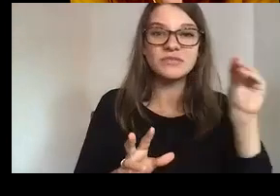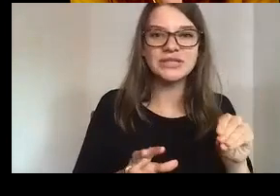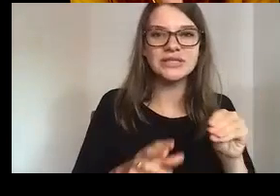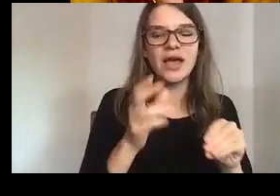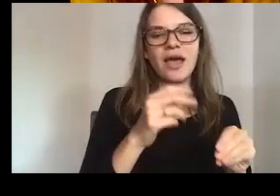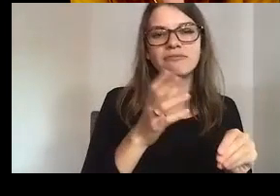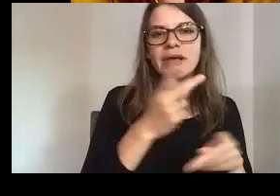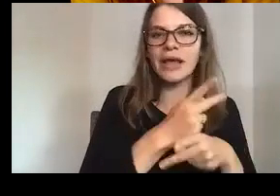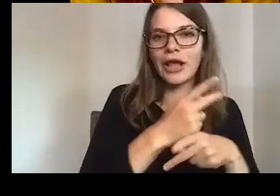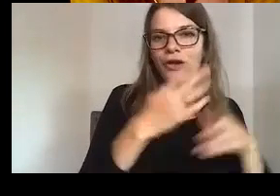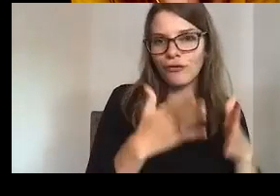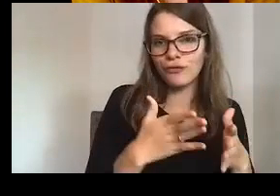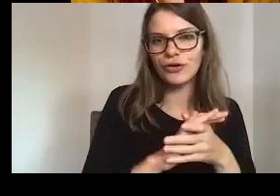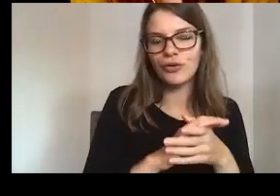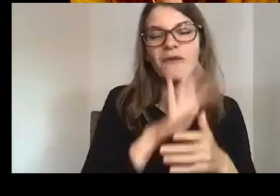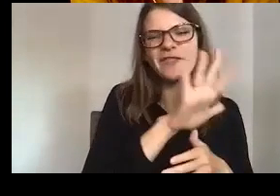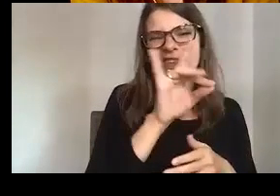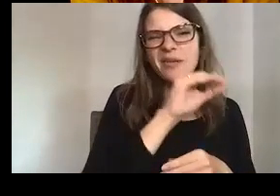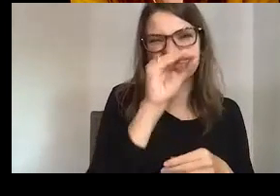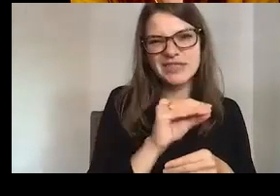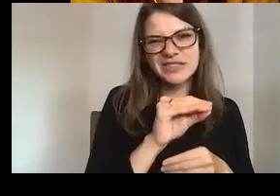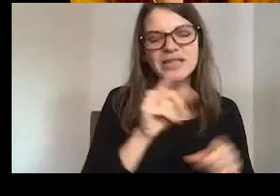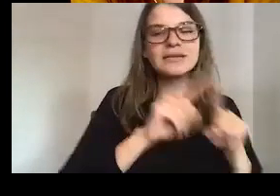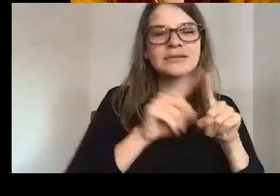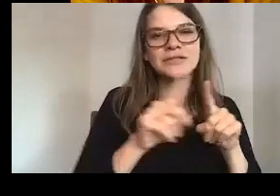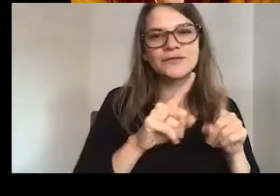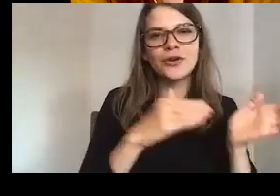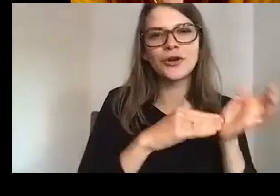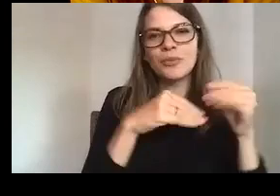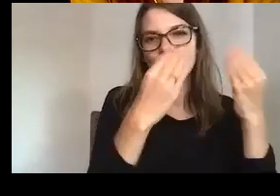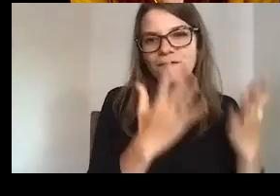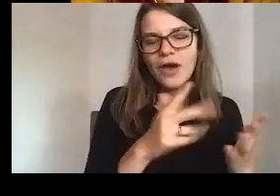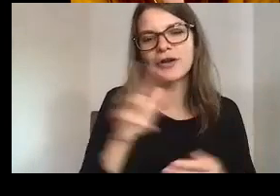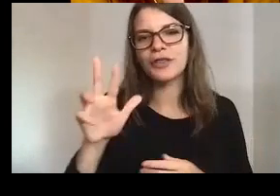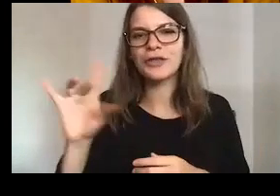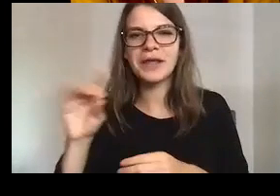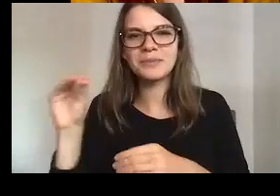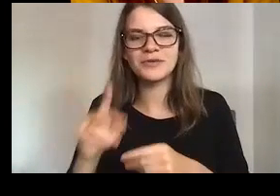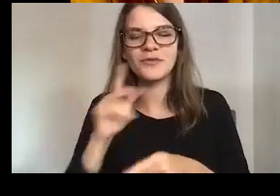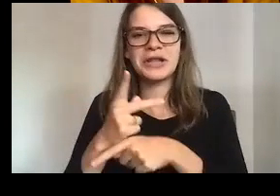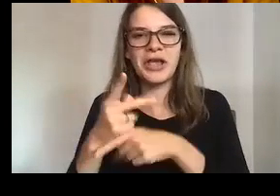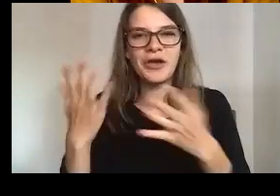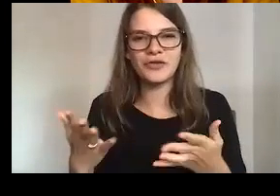and about 58 were different providers so this survey was distributed within our dbp